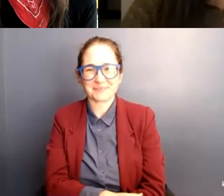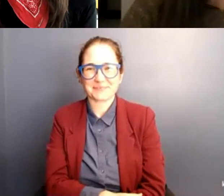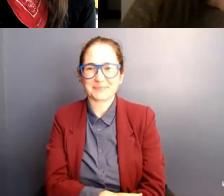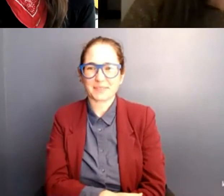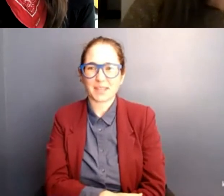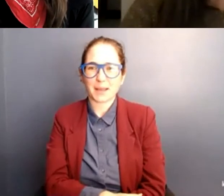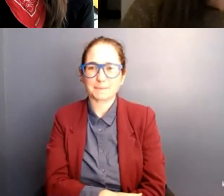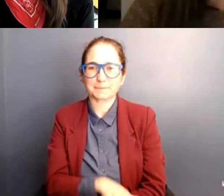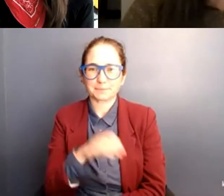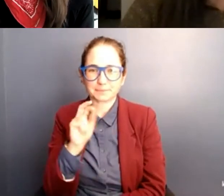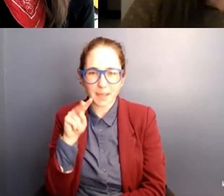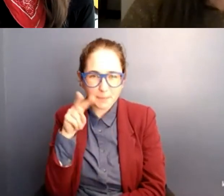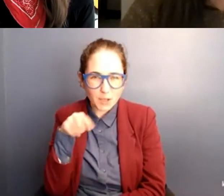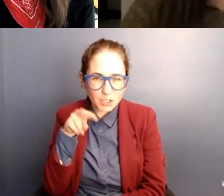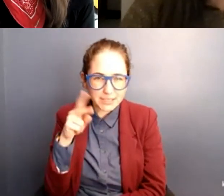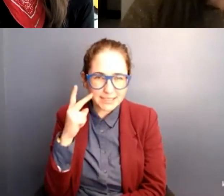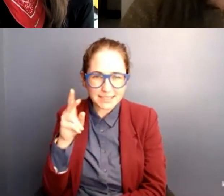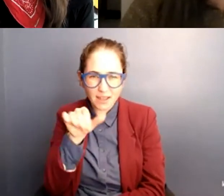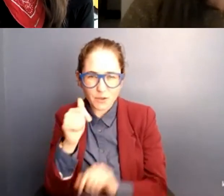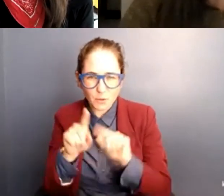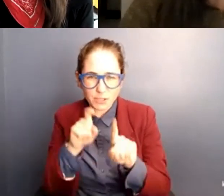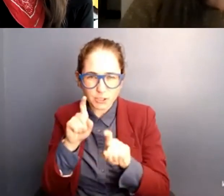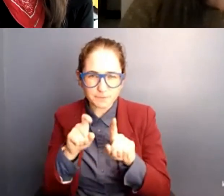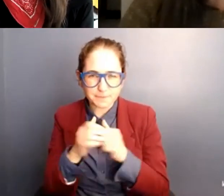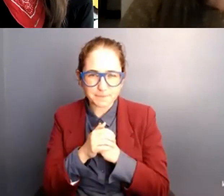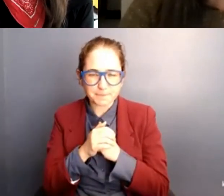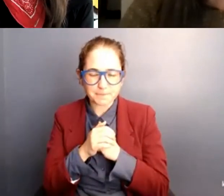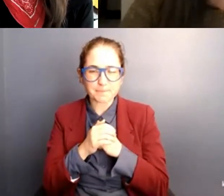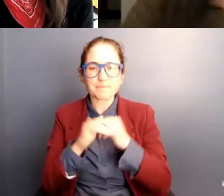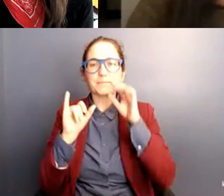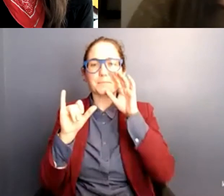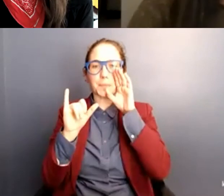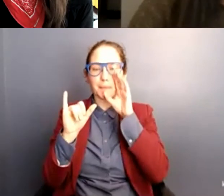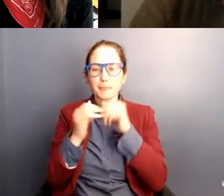I'm like looking to see what else. So somebody asked: Are